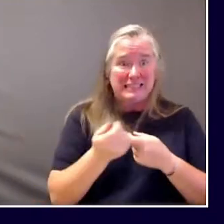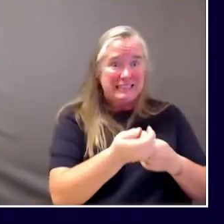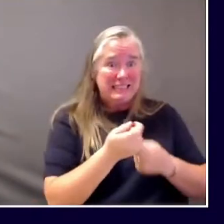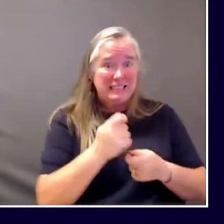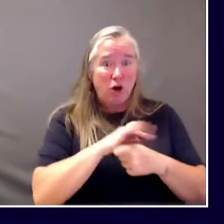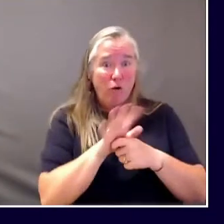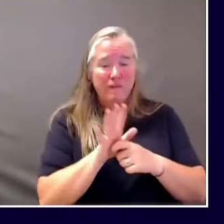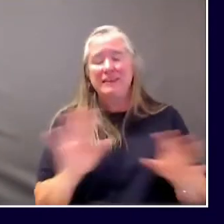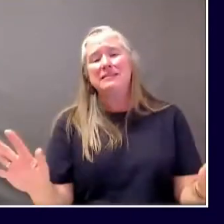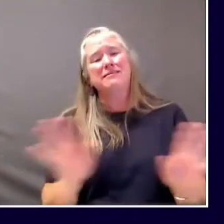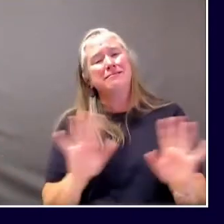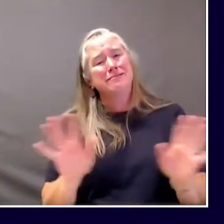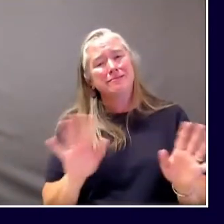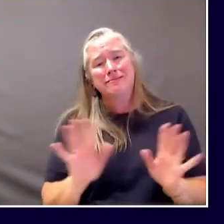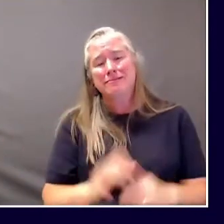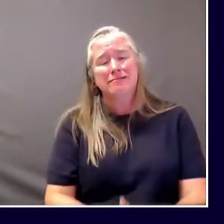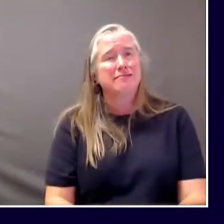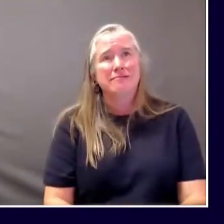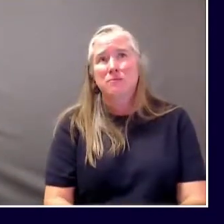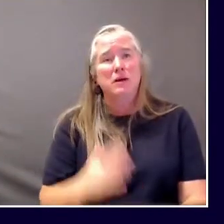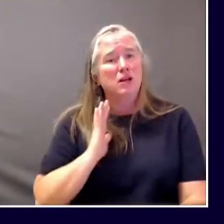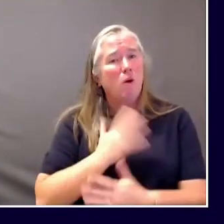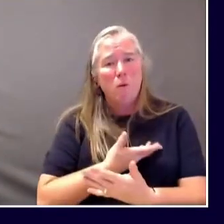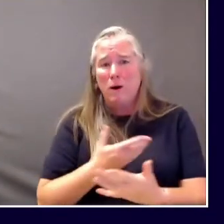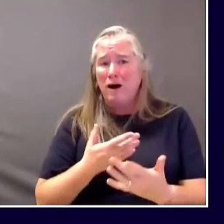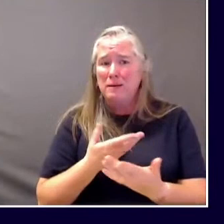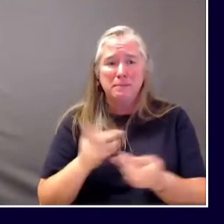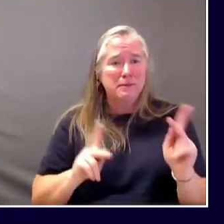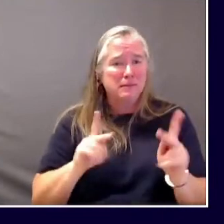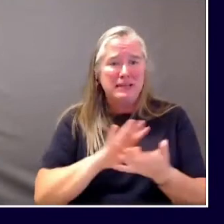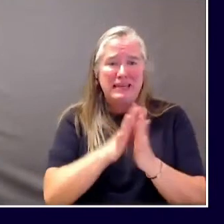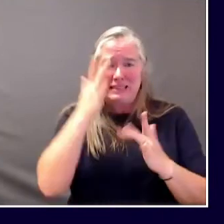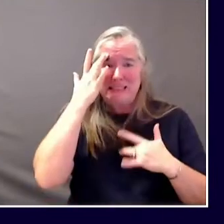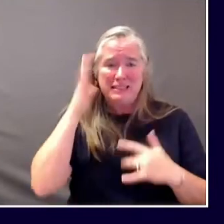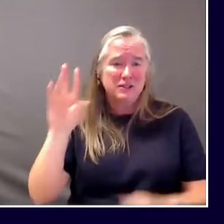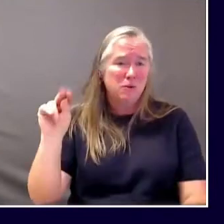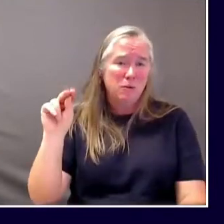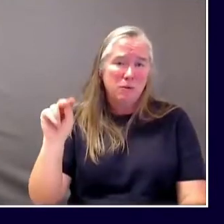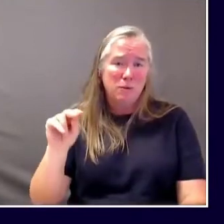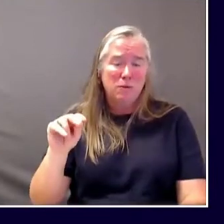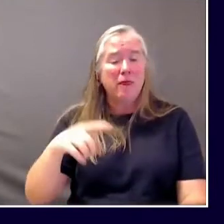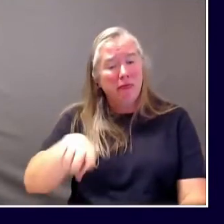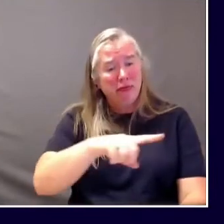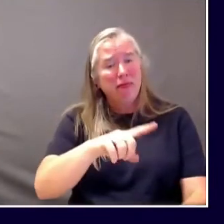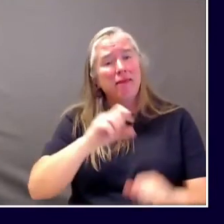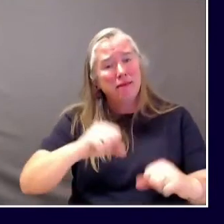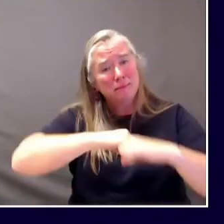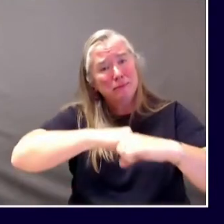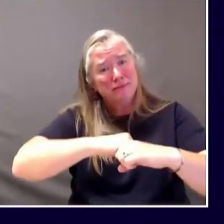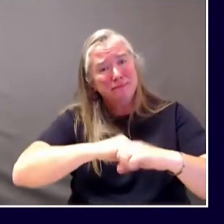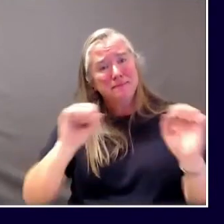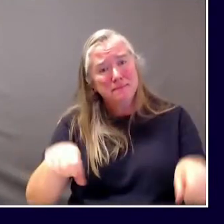gone to a gathering of that sort